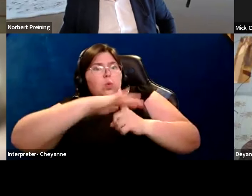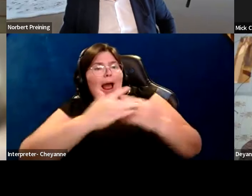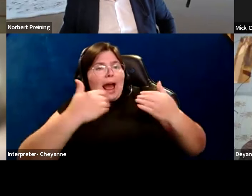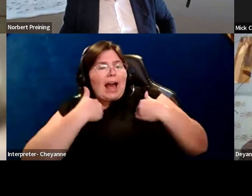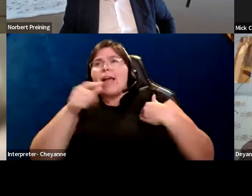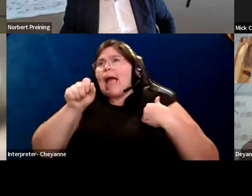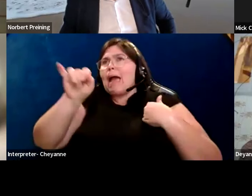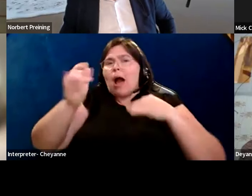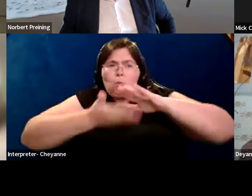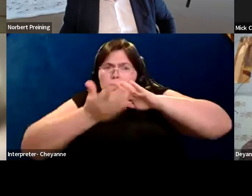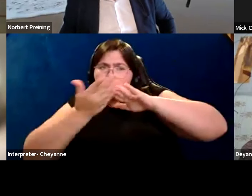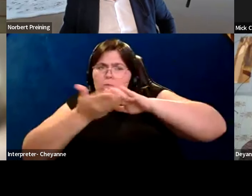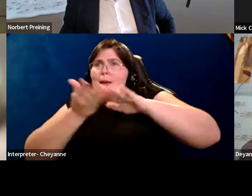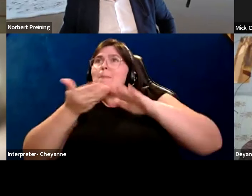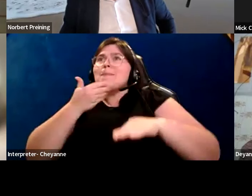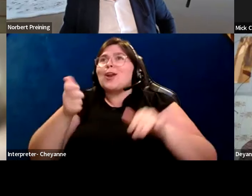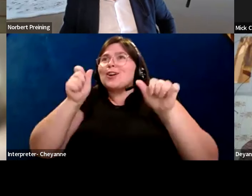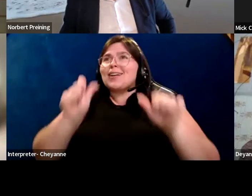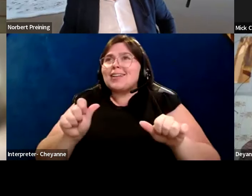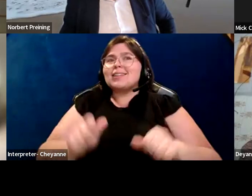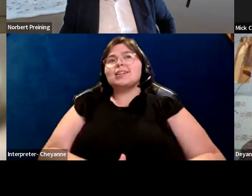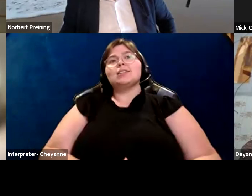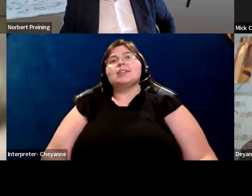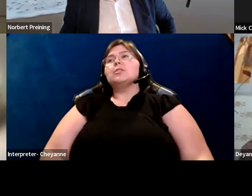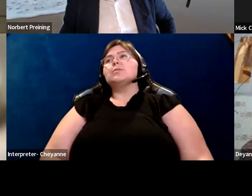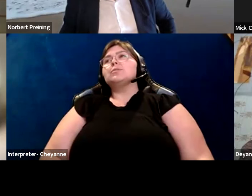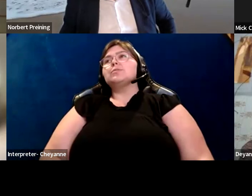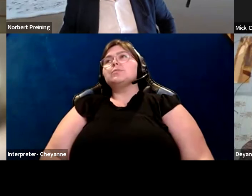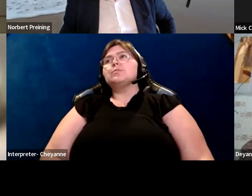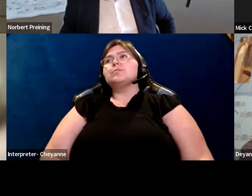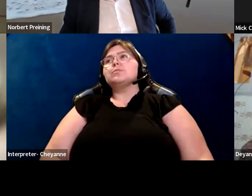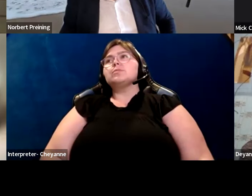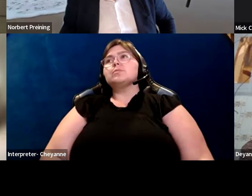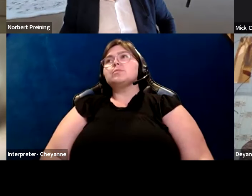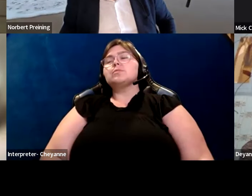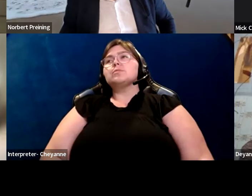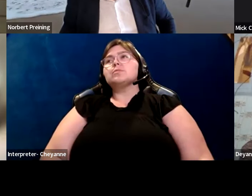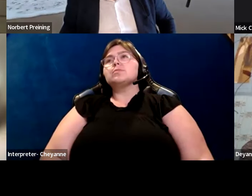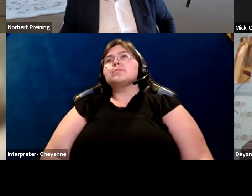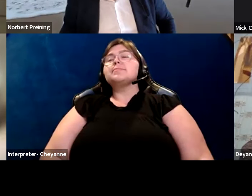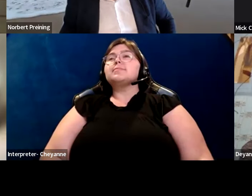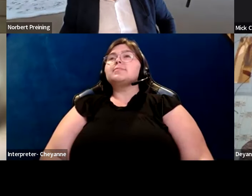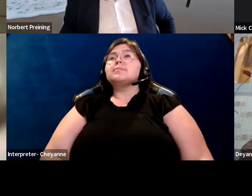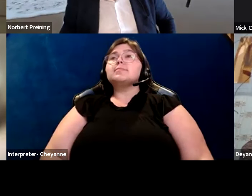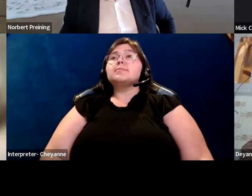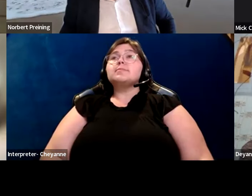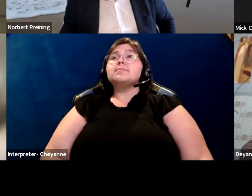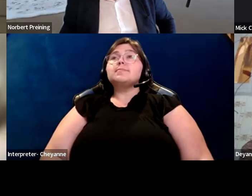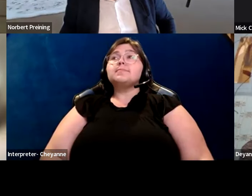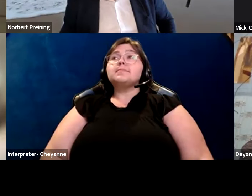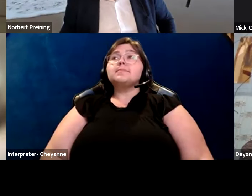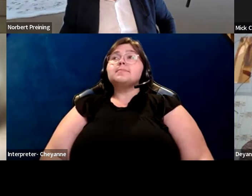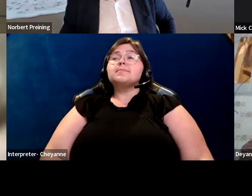Or looking at-- it's becoming more common to process--